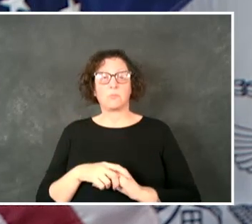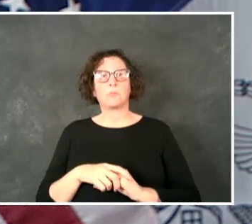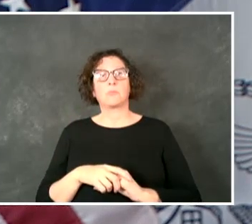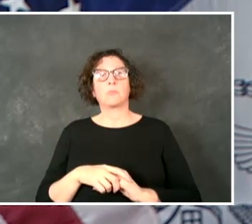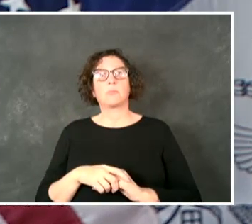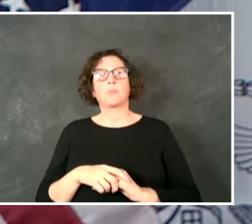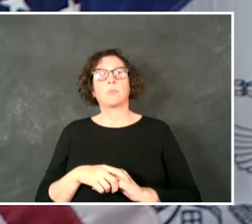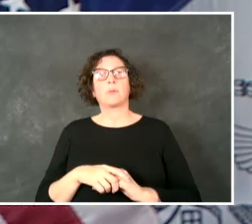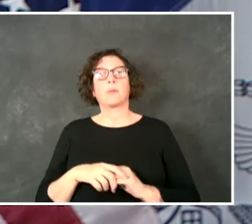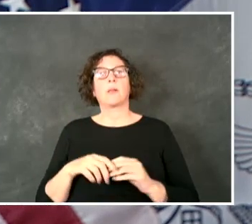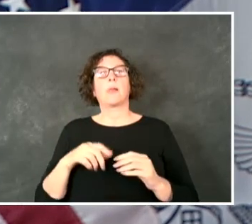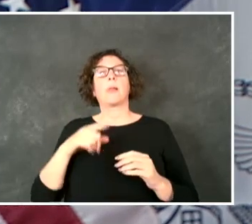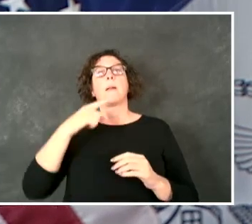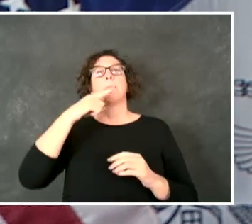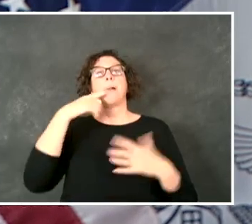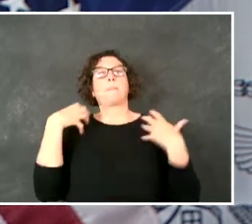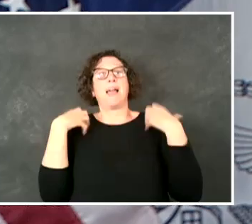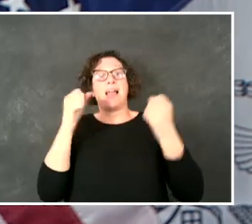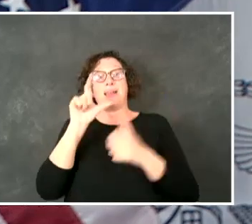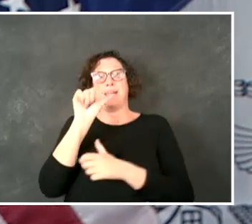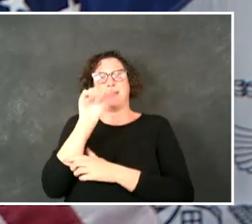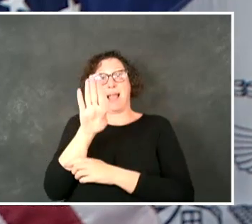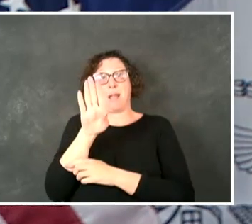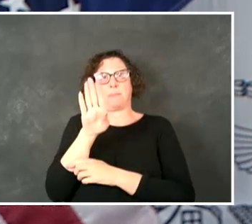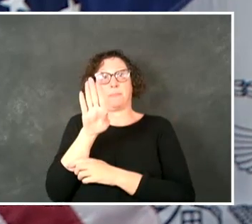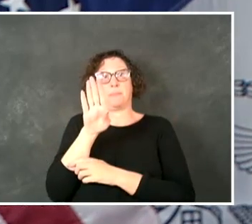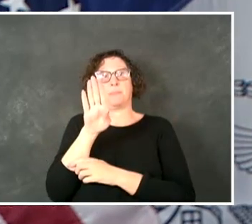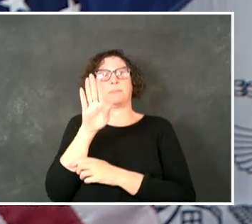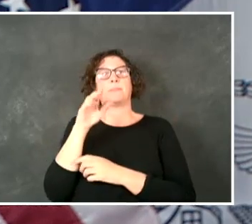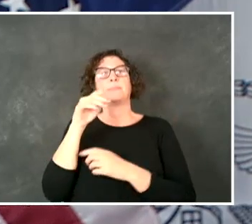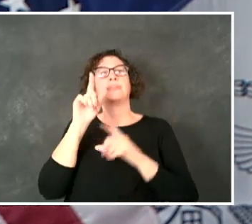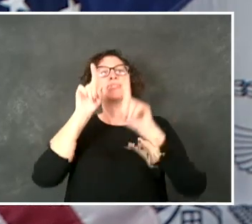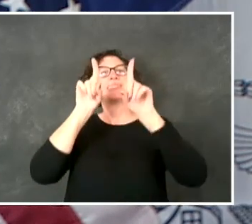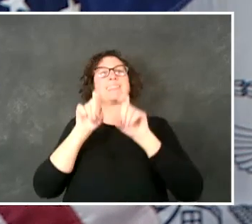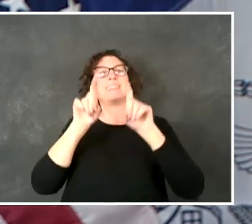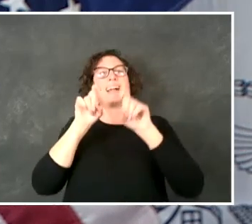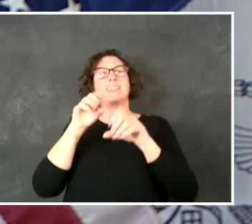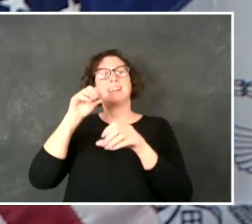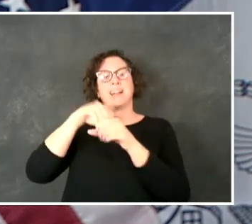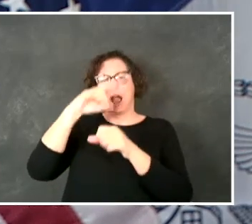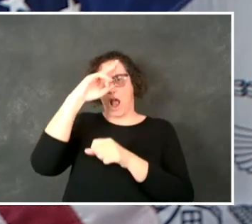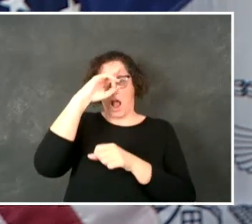I THINK THE I UNDERSTAND -- INDICATORS ARE DOING THEIR JOB.